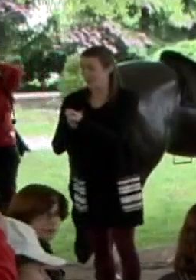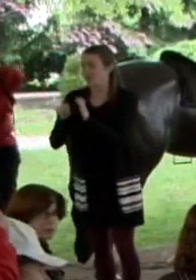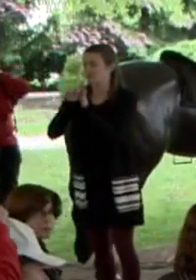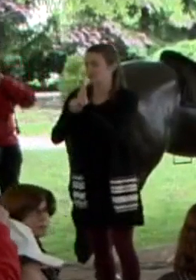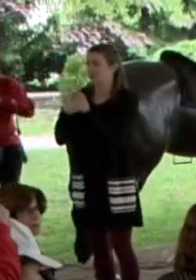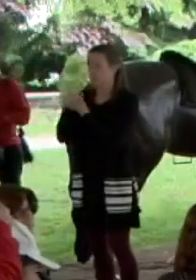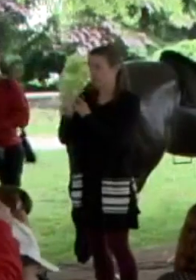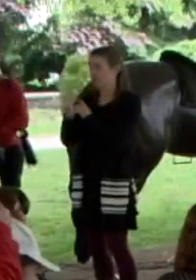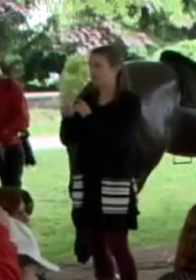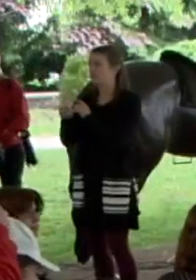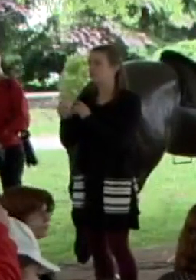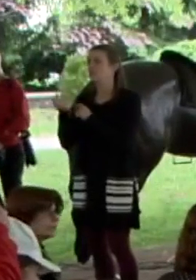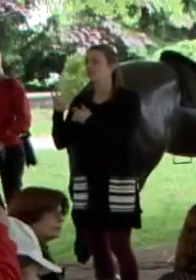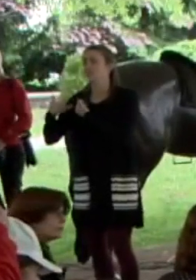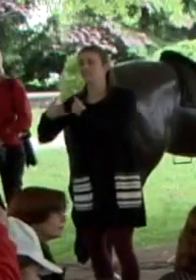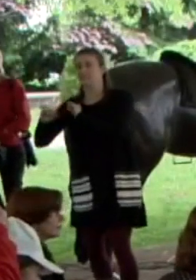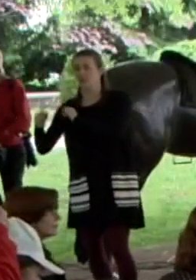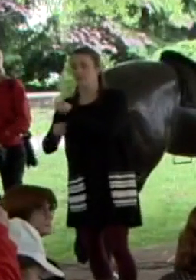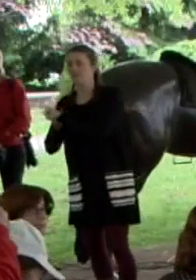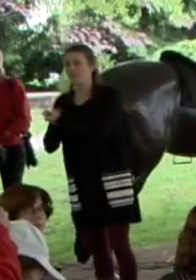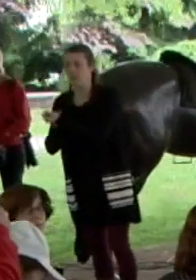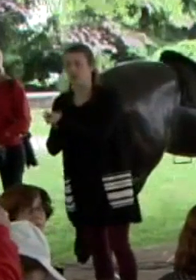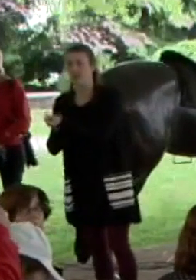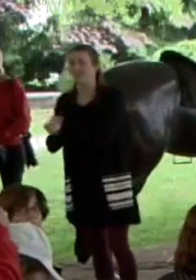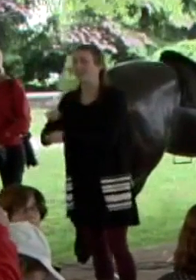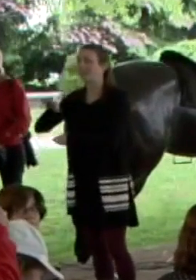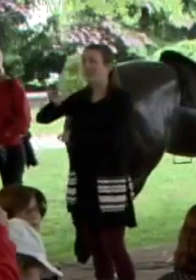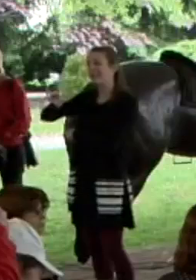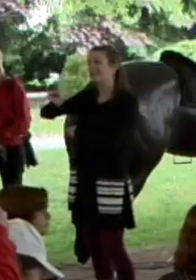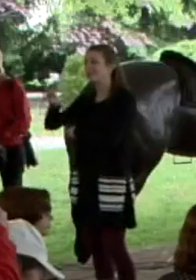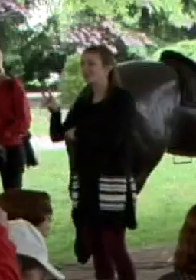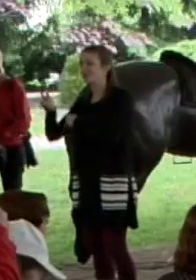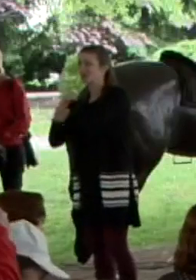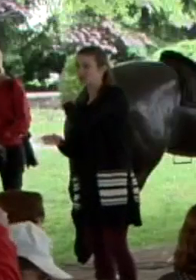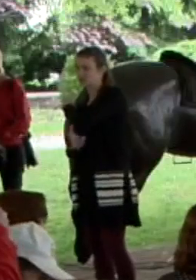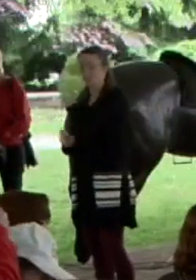WILL IT BE POSSIBLE FOR ME OR